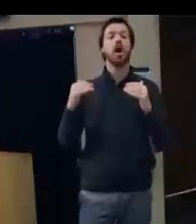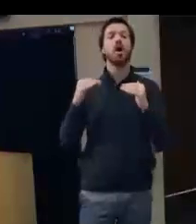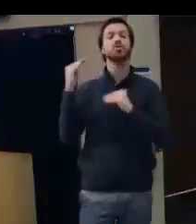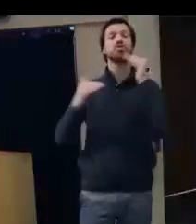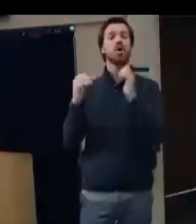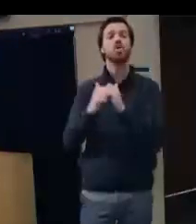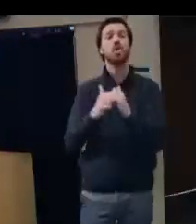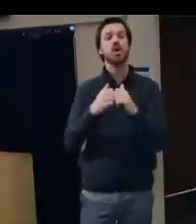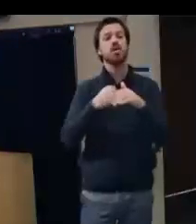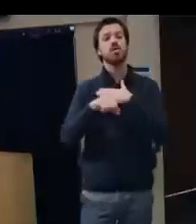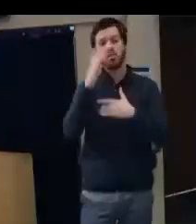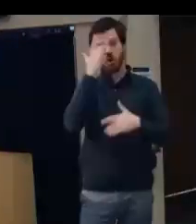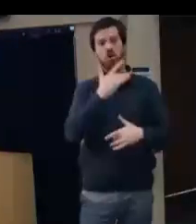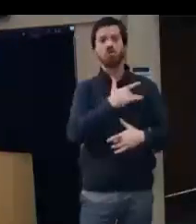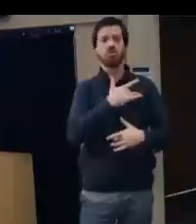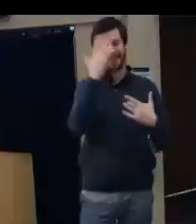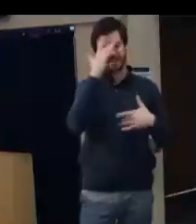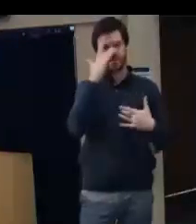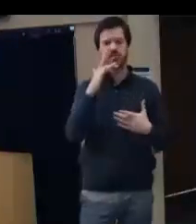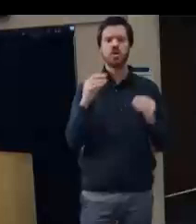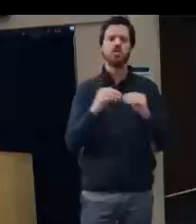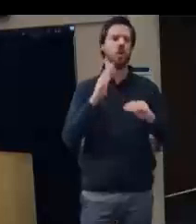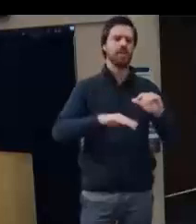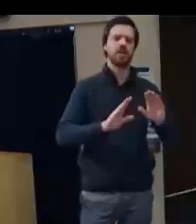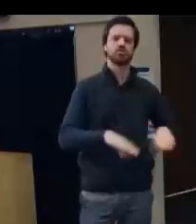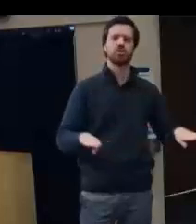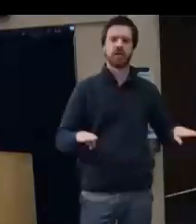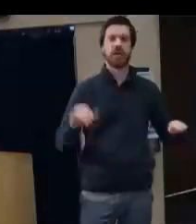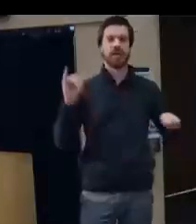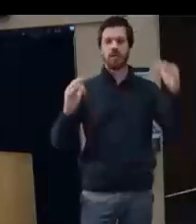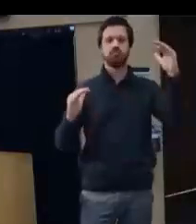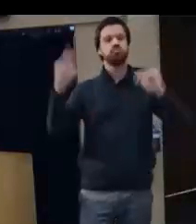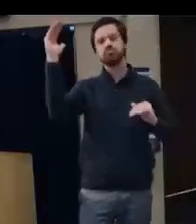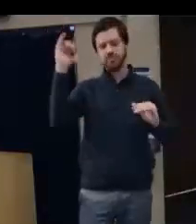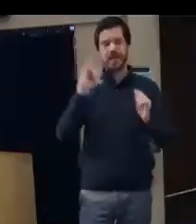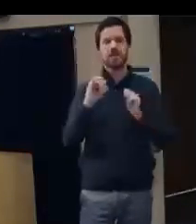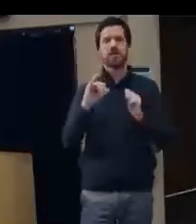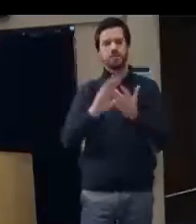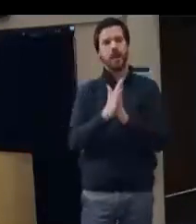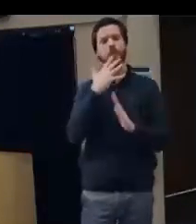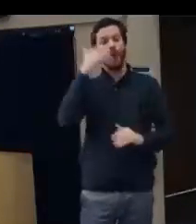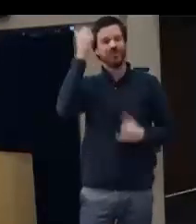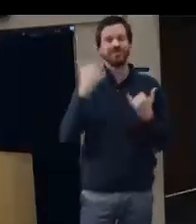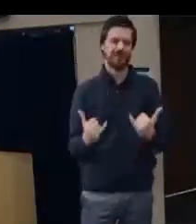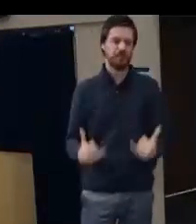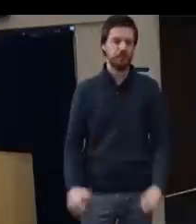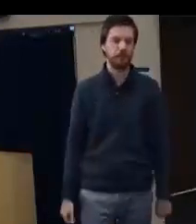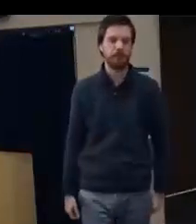congenital heart disease surpass the number of children so this is a rapidly growing population